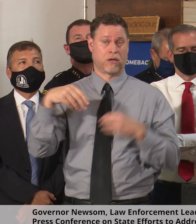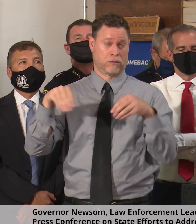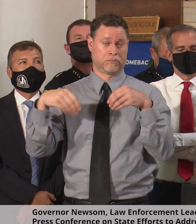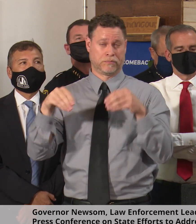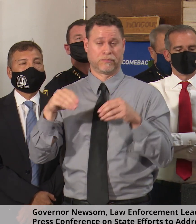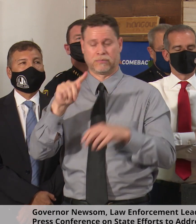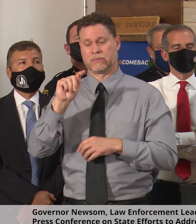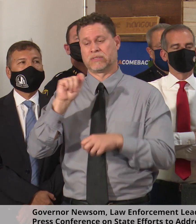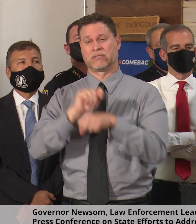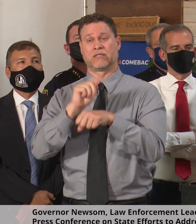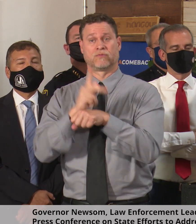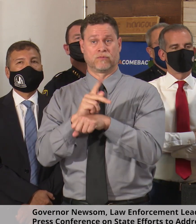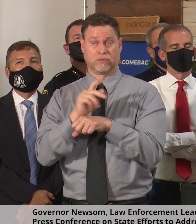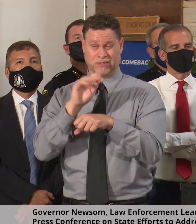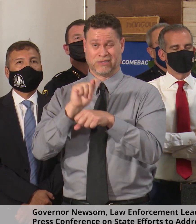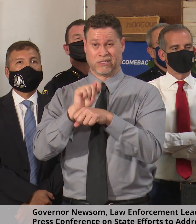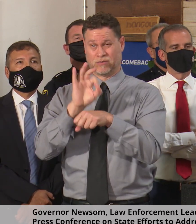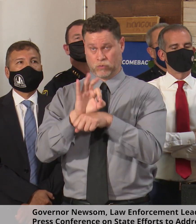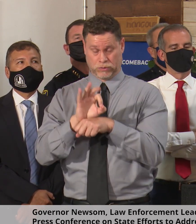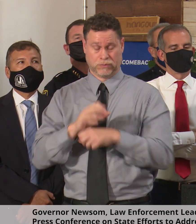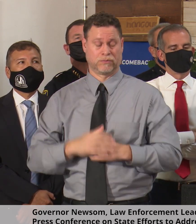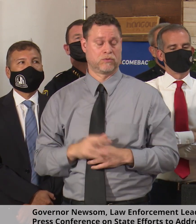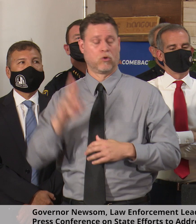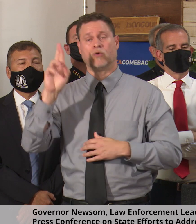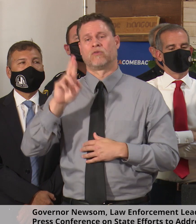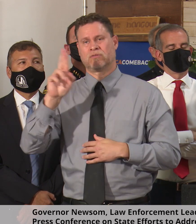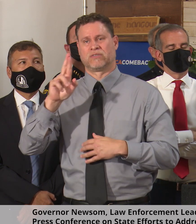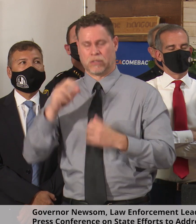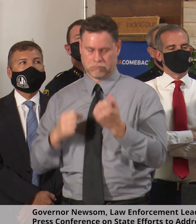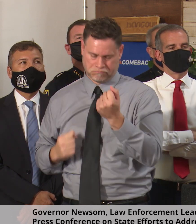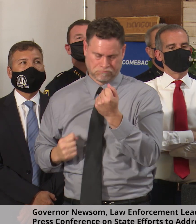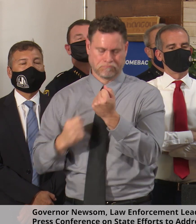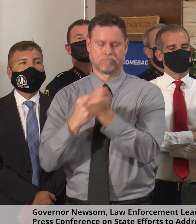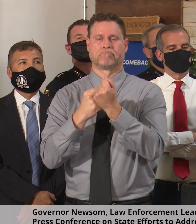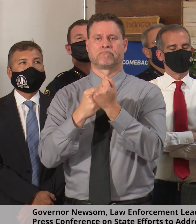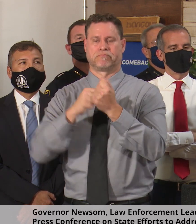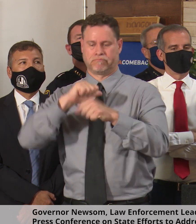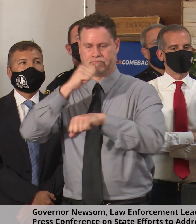in addressing crime. So that's why Riverside stands in support of implementing these programs